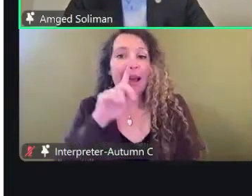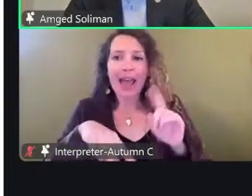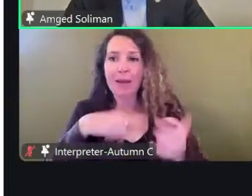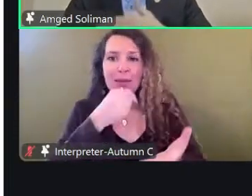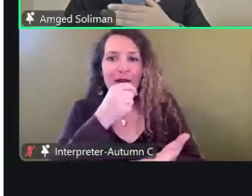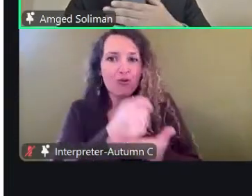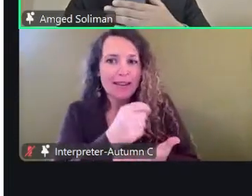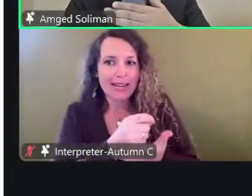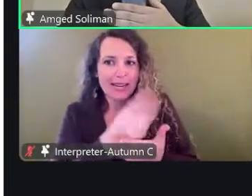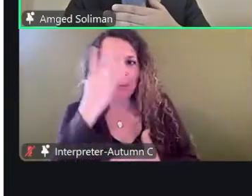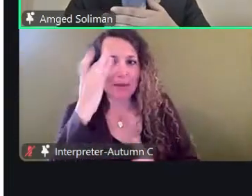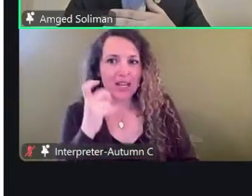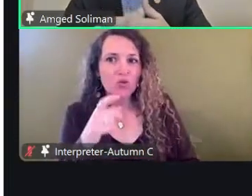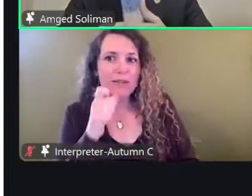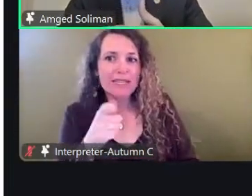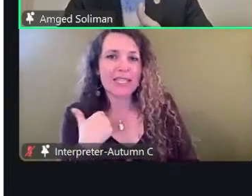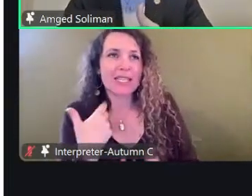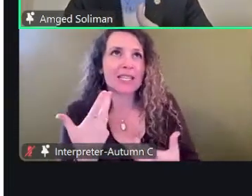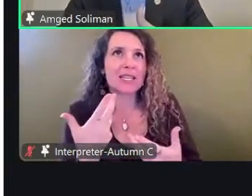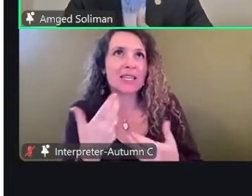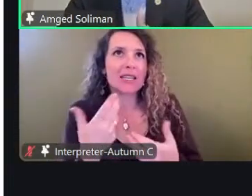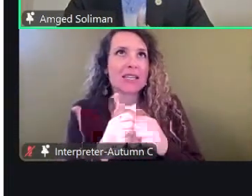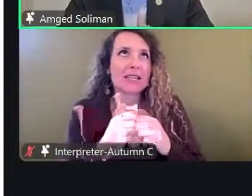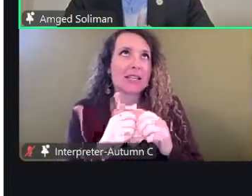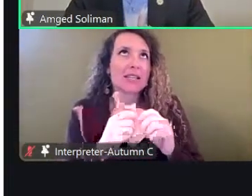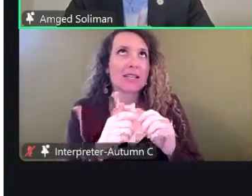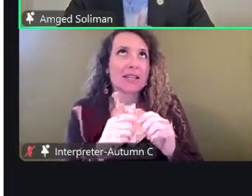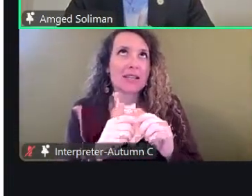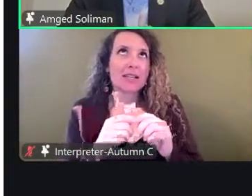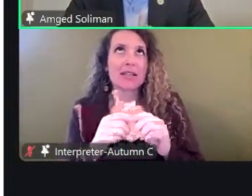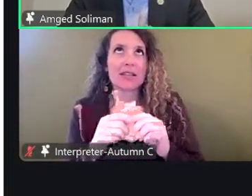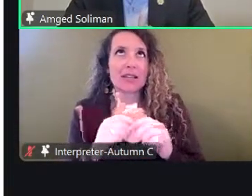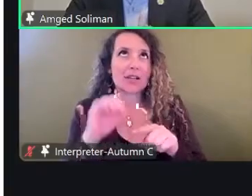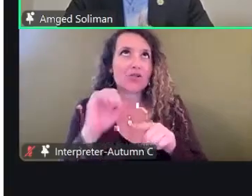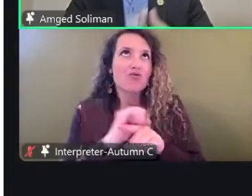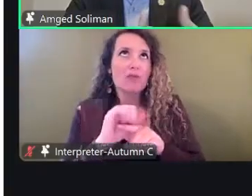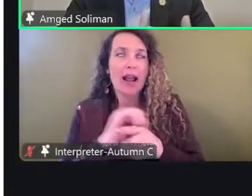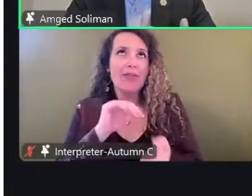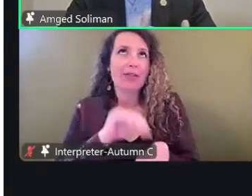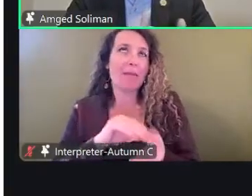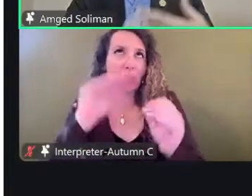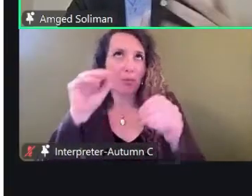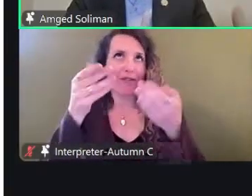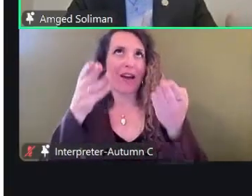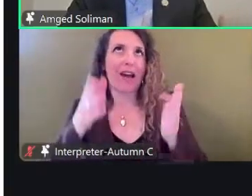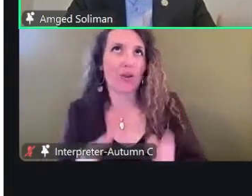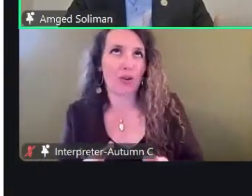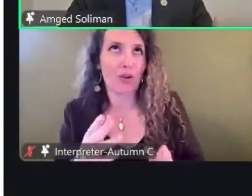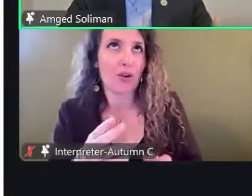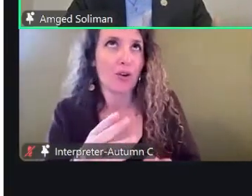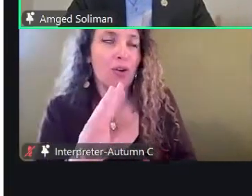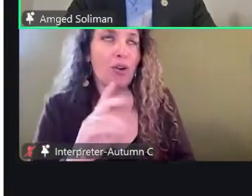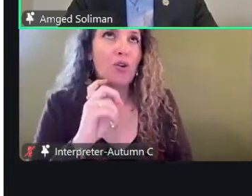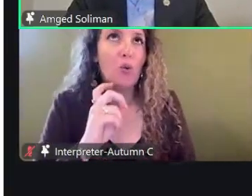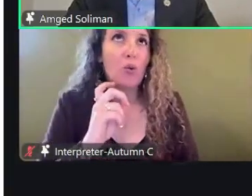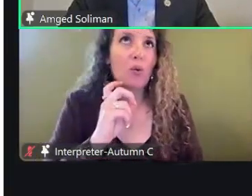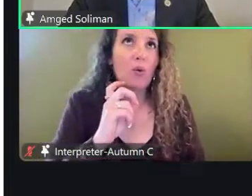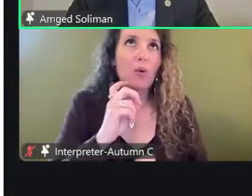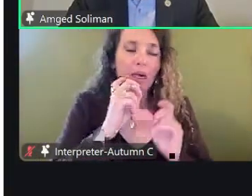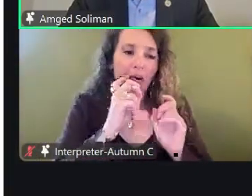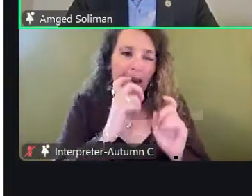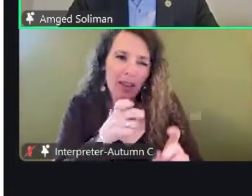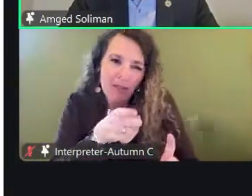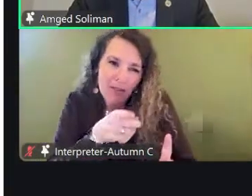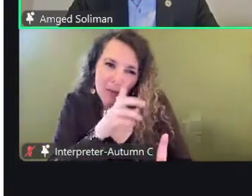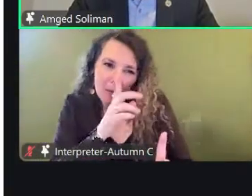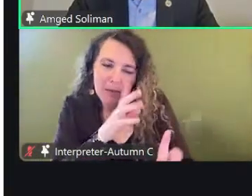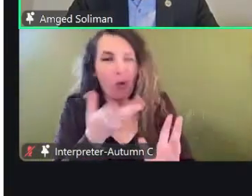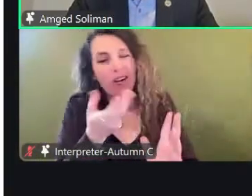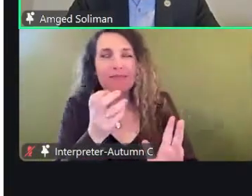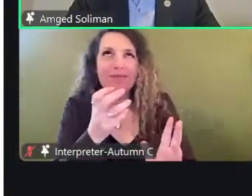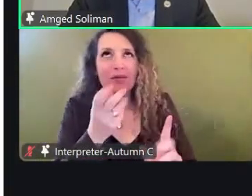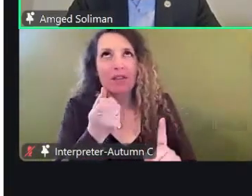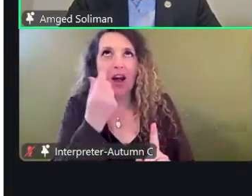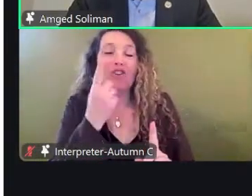train the medical providers to give them or understand their situation, right? Uh,